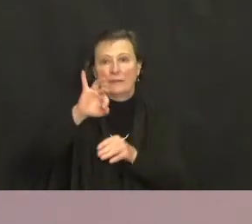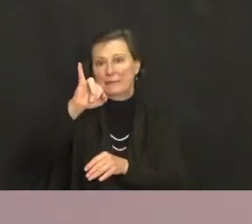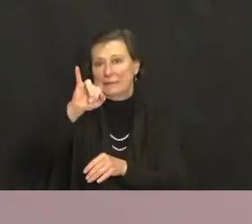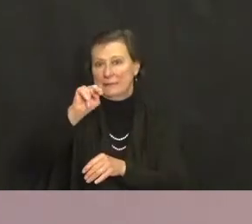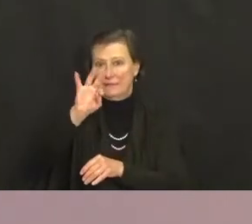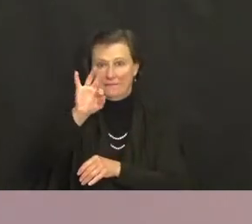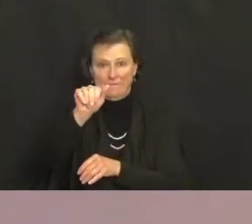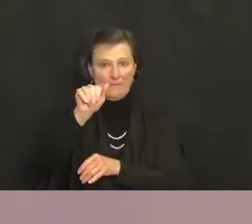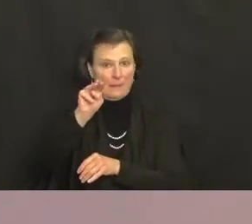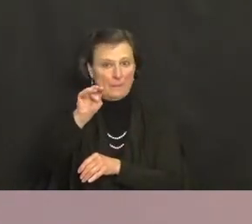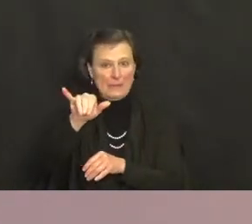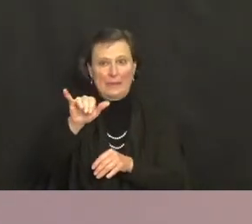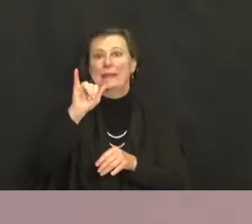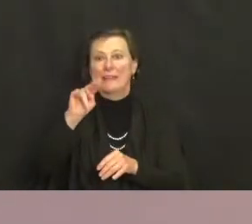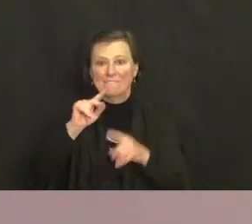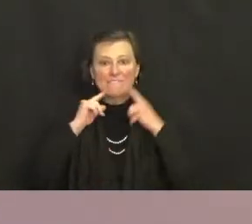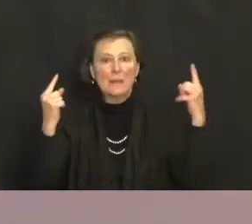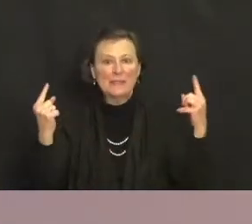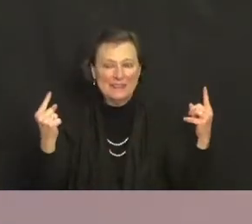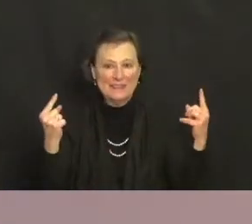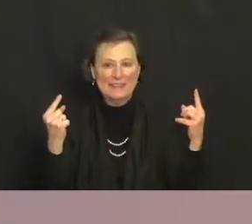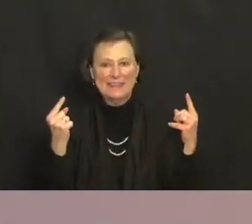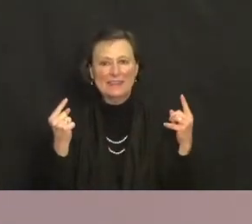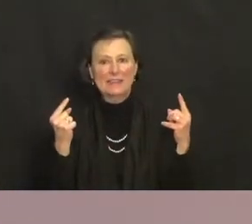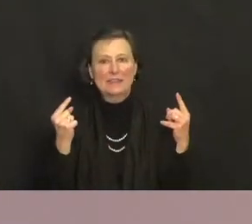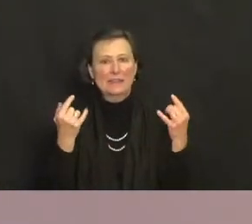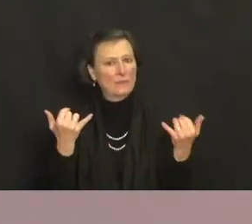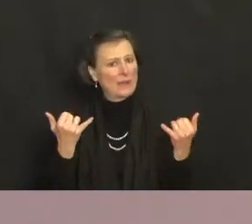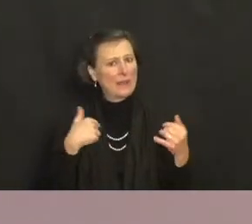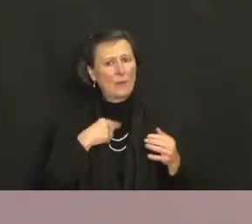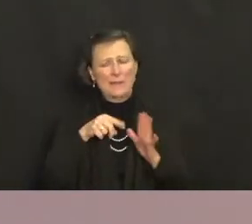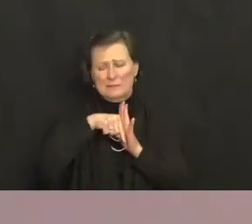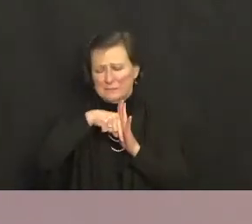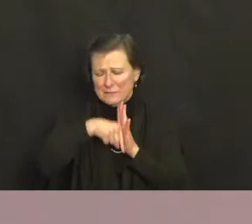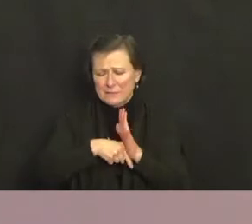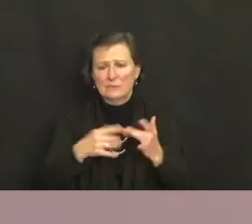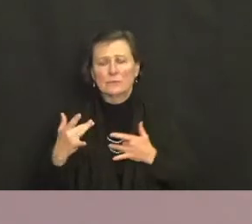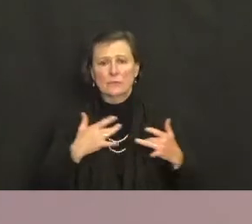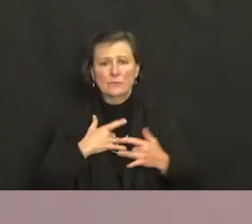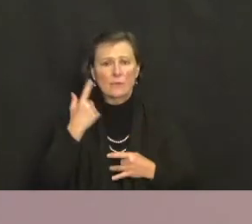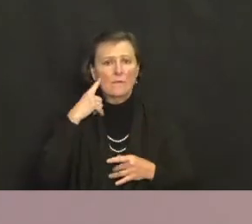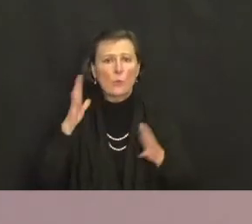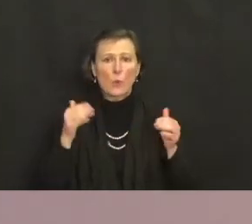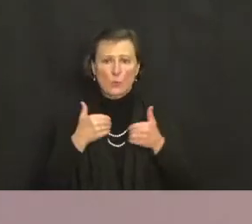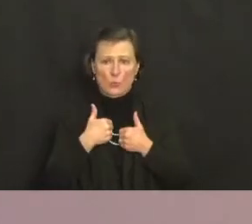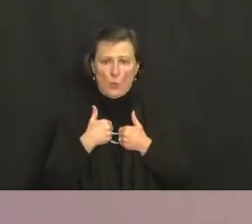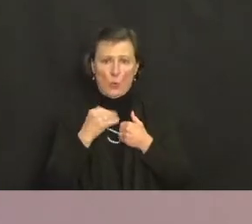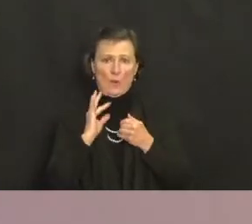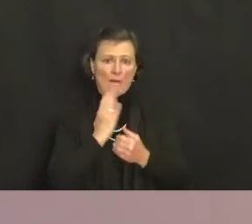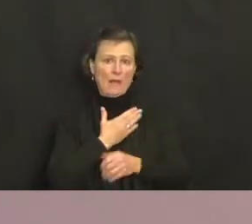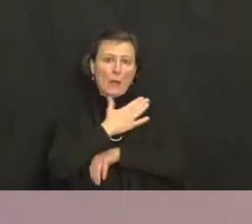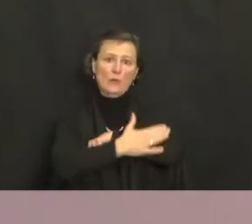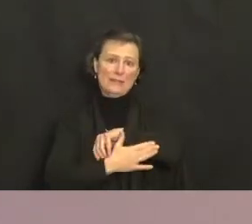During this time, we are profoundly concerned for the soul of our nation.